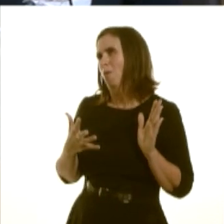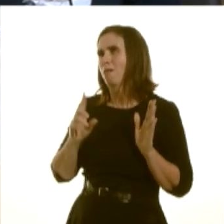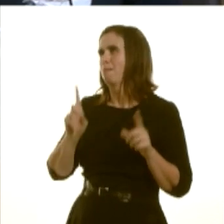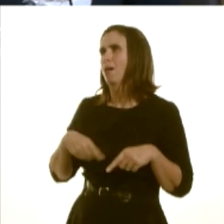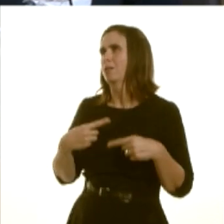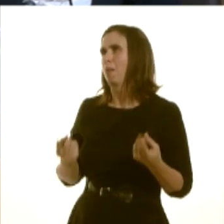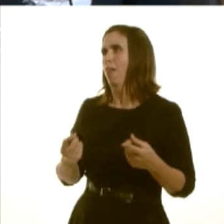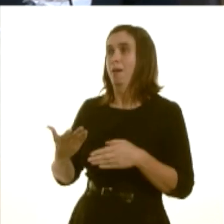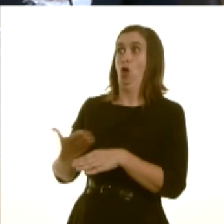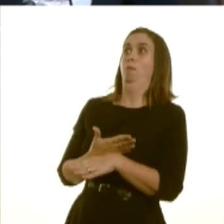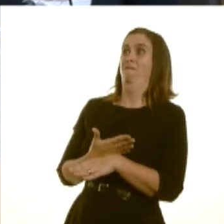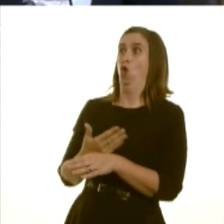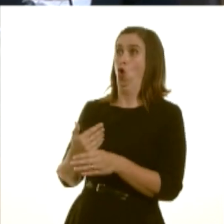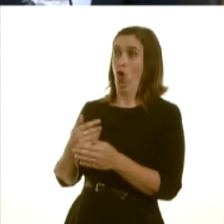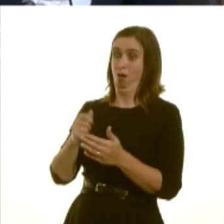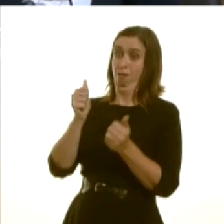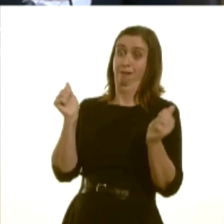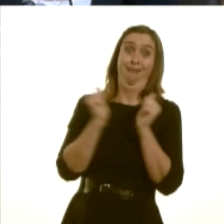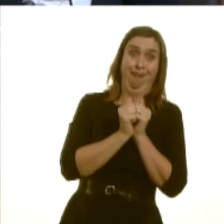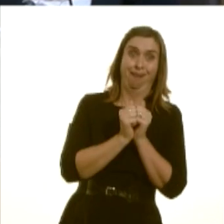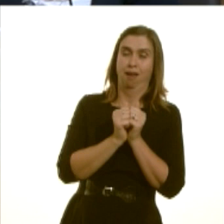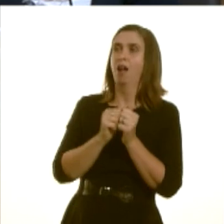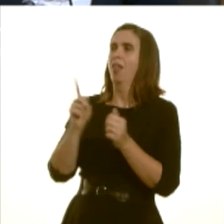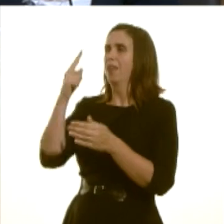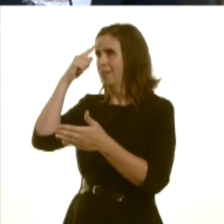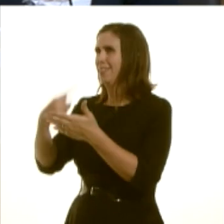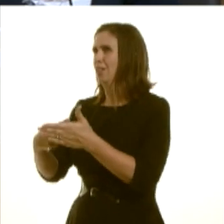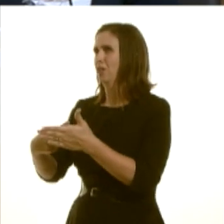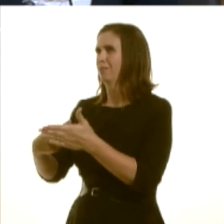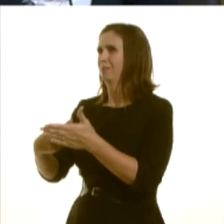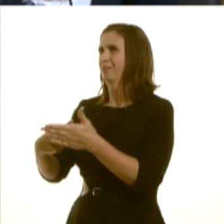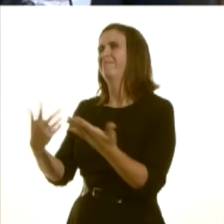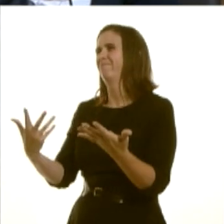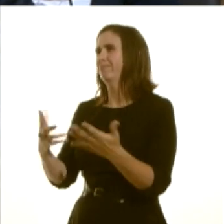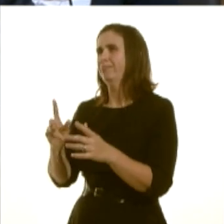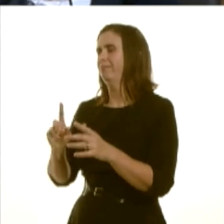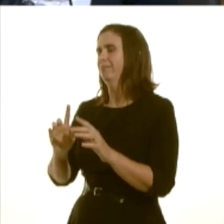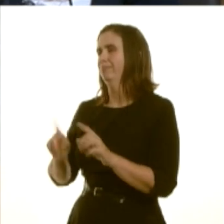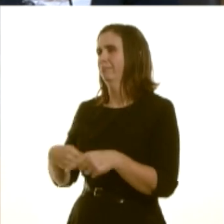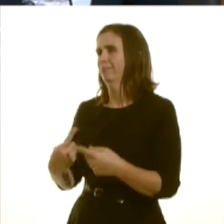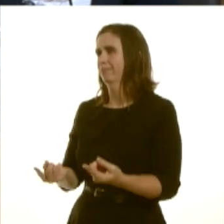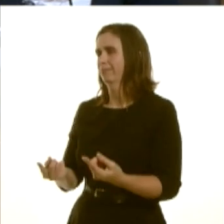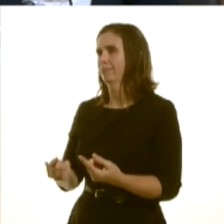is taken. I understand that the council has carried out a consultation and that a report